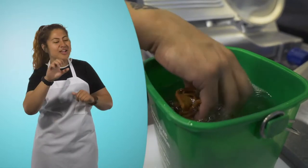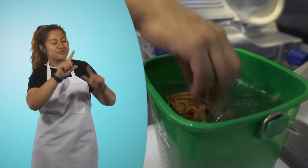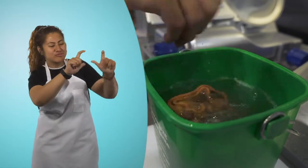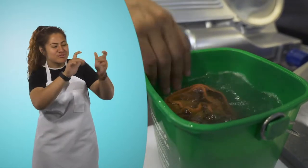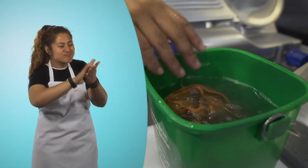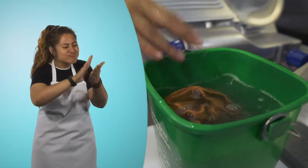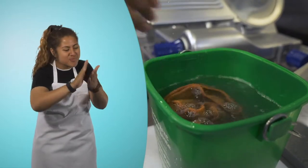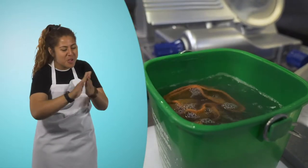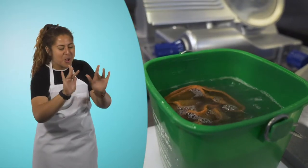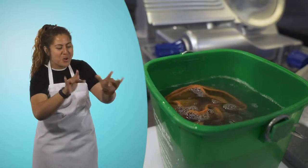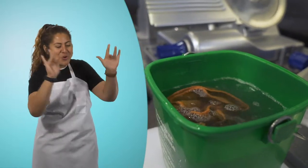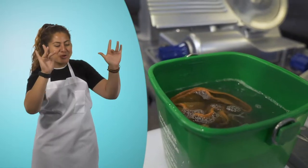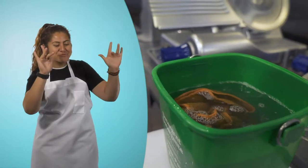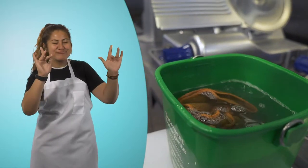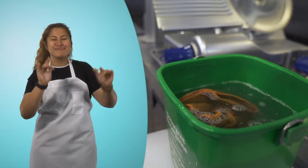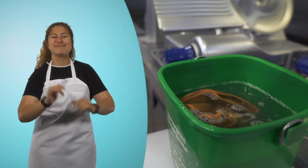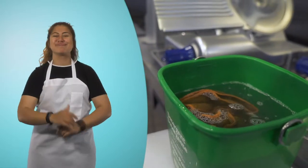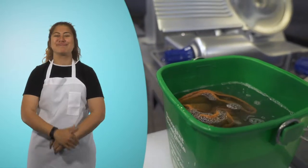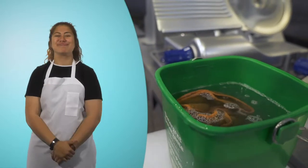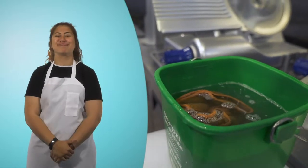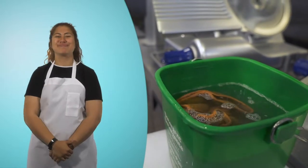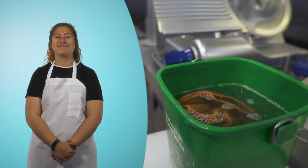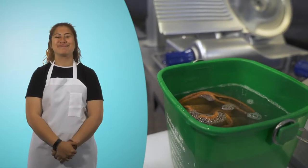you wash, rinse, and sanitize the equipment, “IN PLACE”.